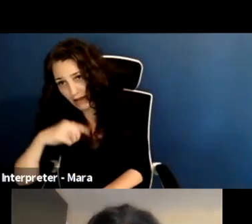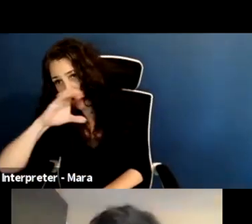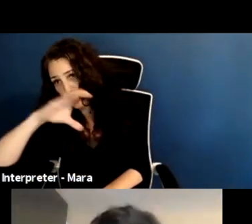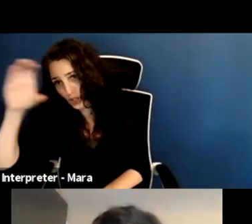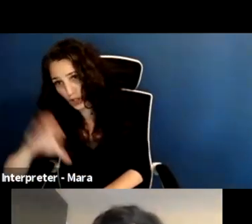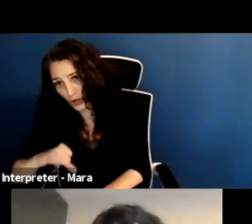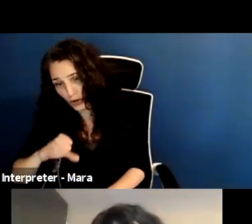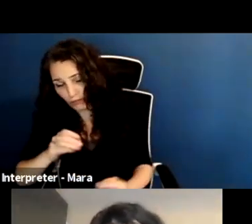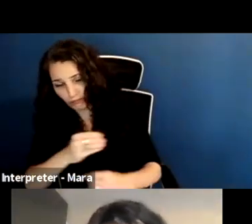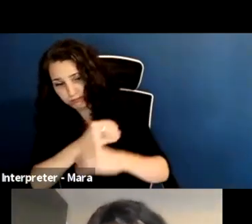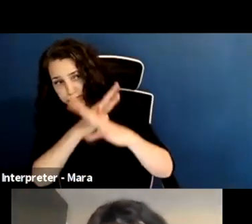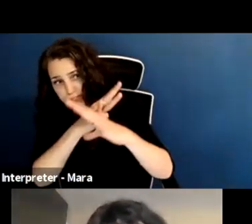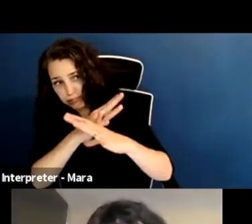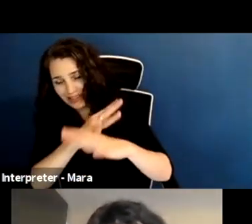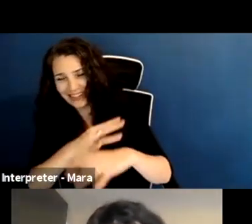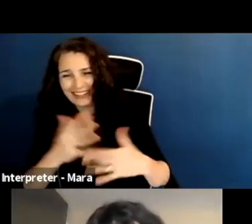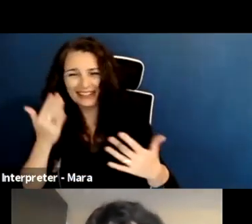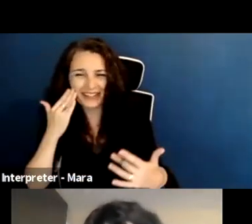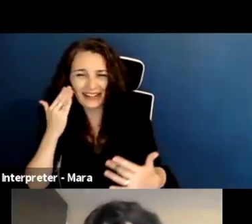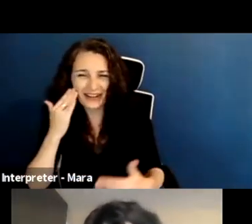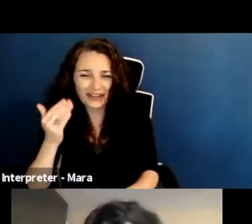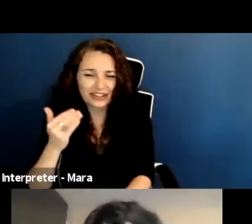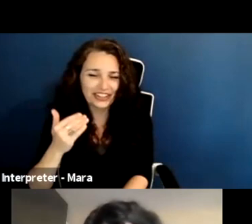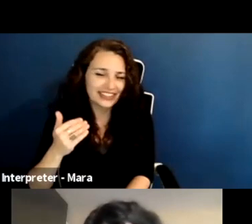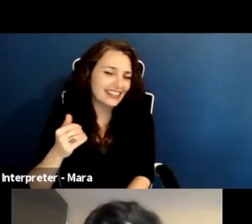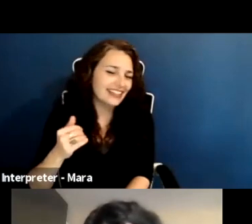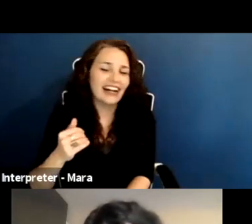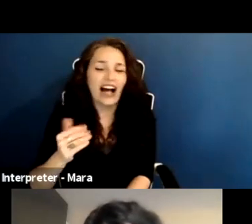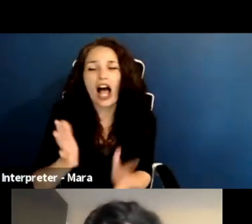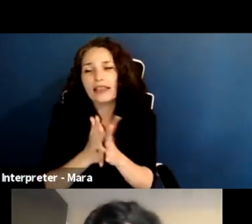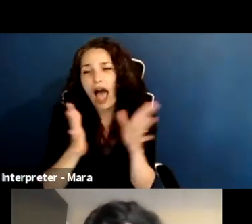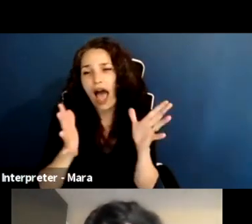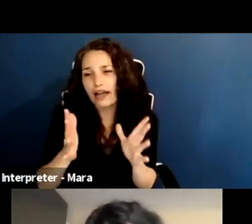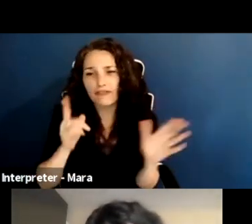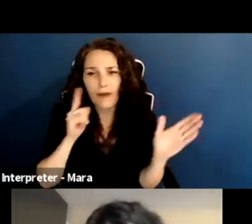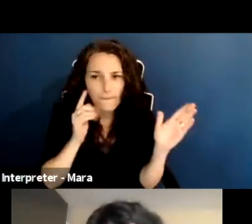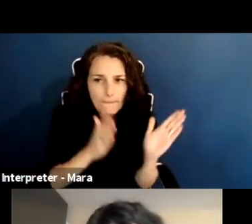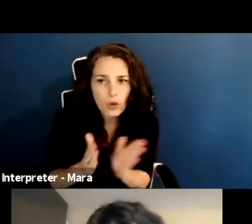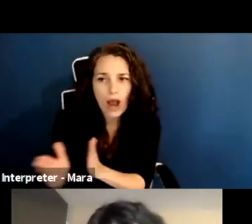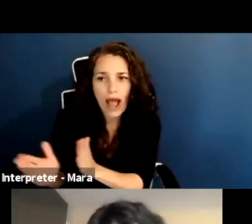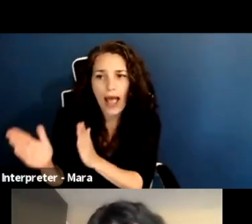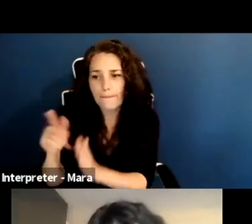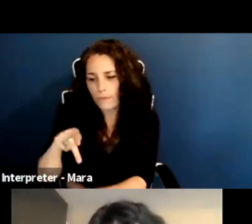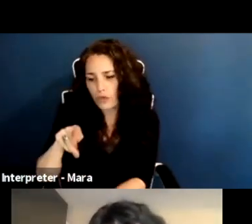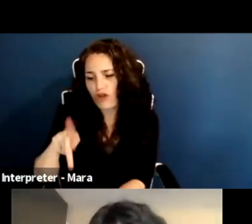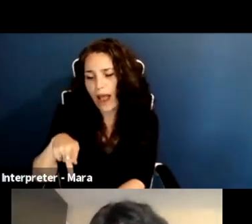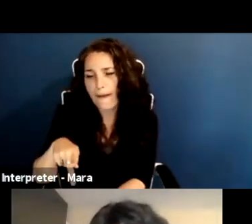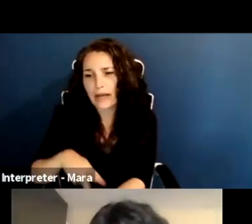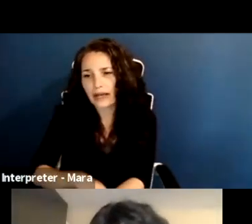and a lot of prep, like I said earlier but my style and the style of this whole thing is really collaborative.